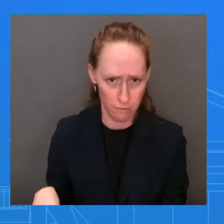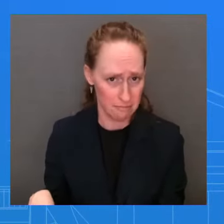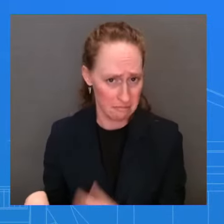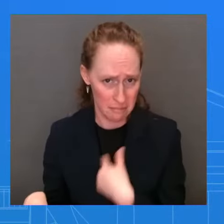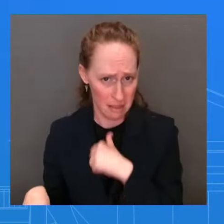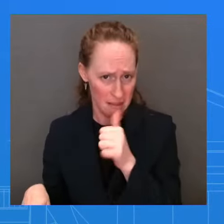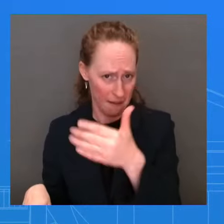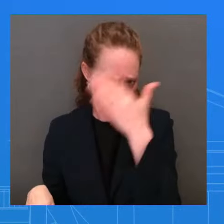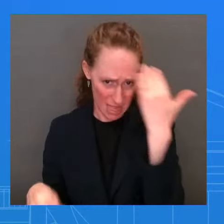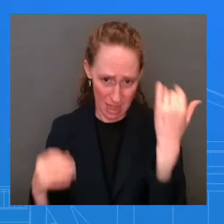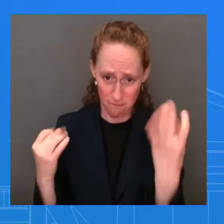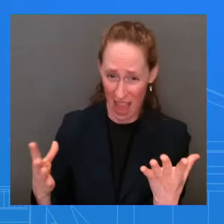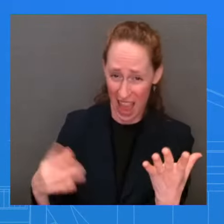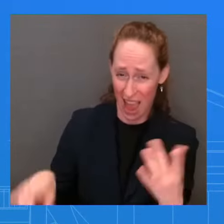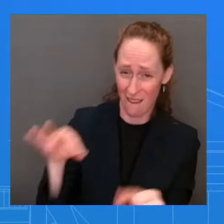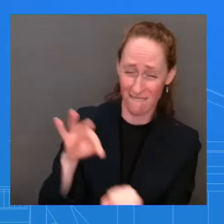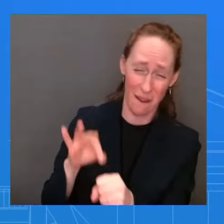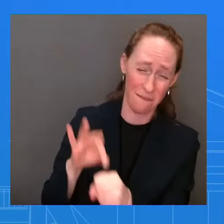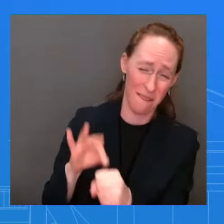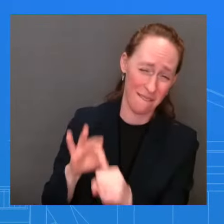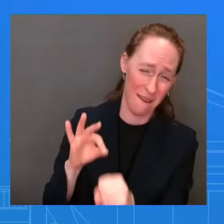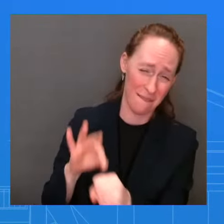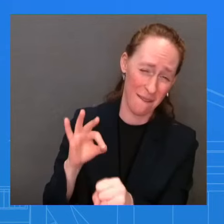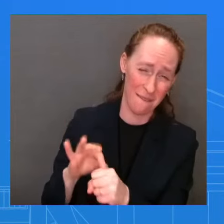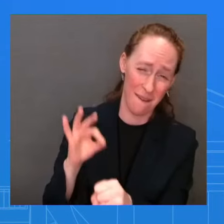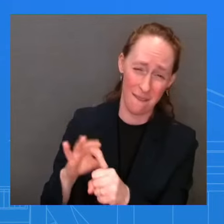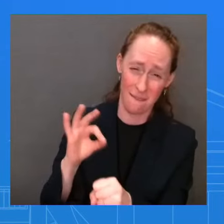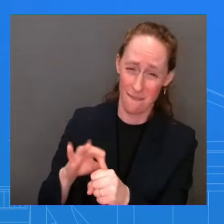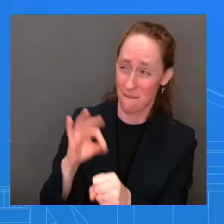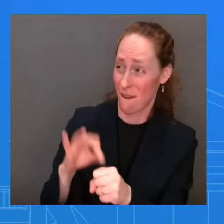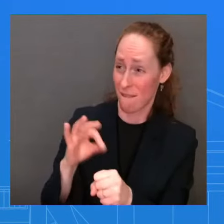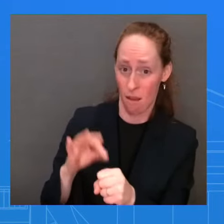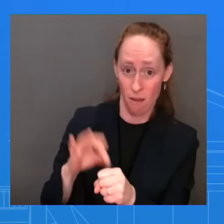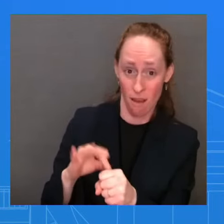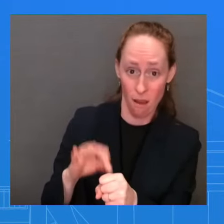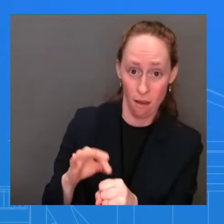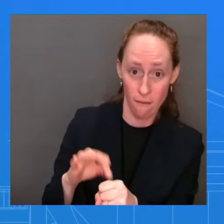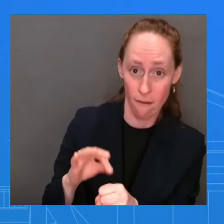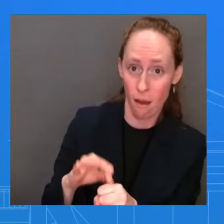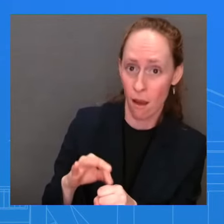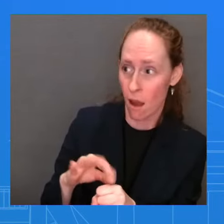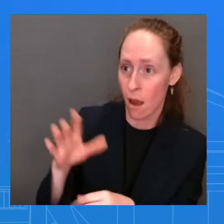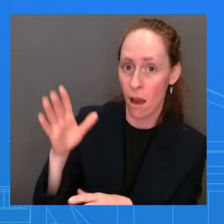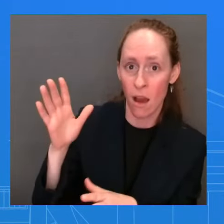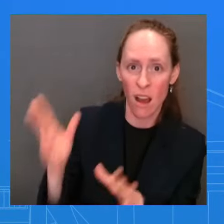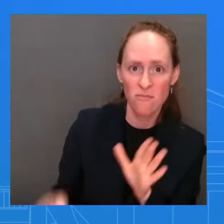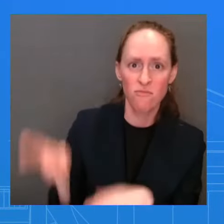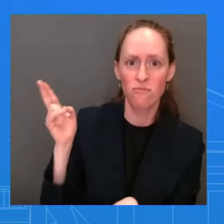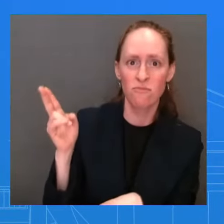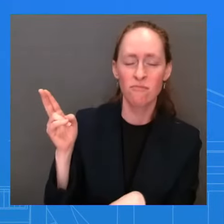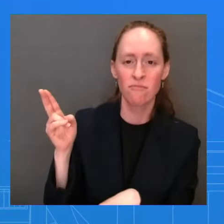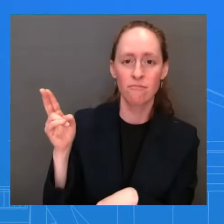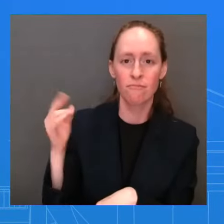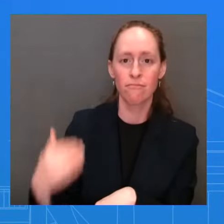And -- and, let's not forget, in 2022, the midterms election, against all odds -- right?